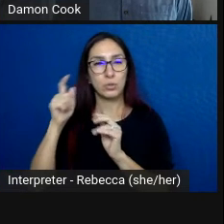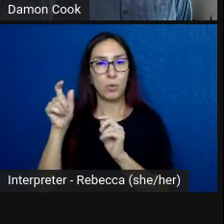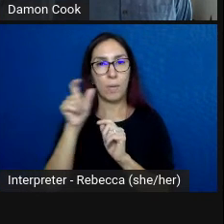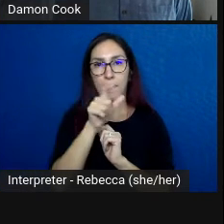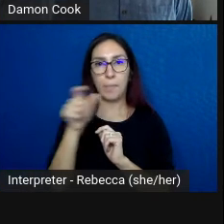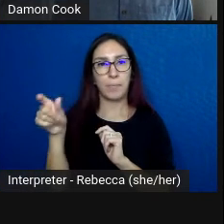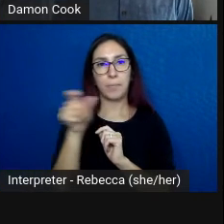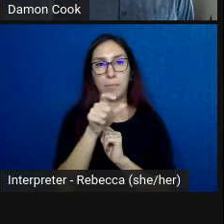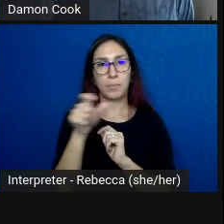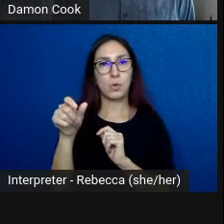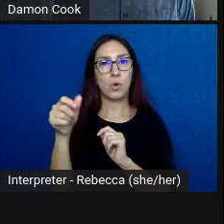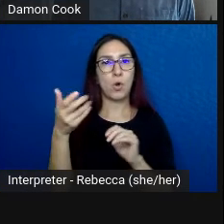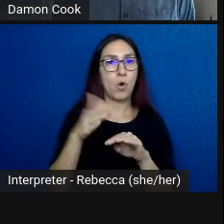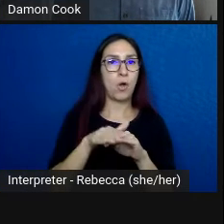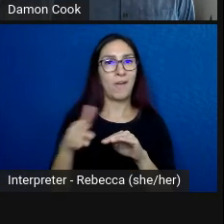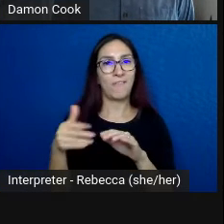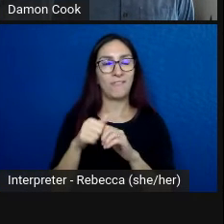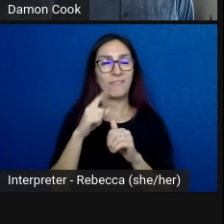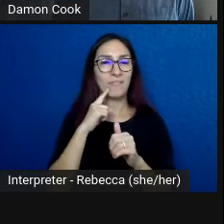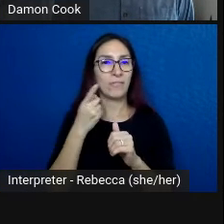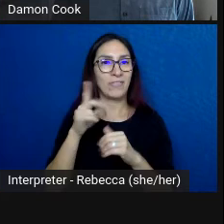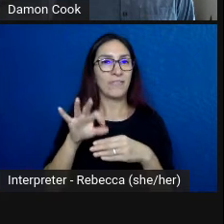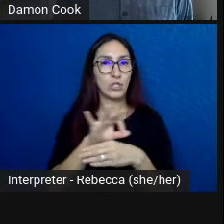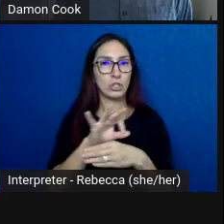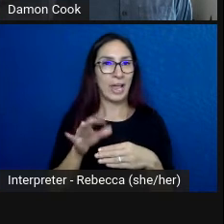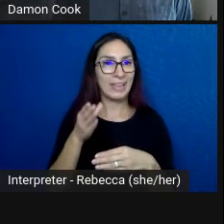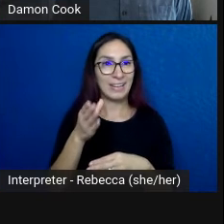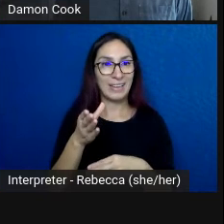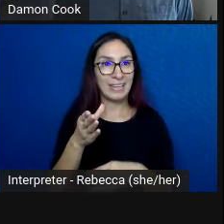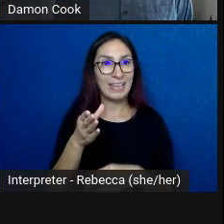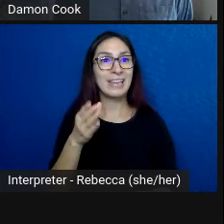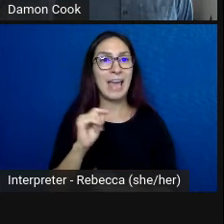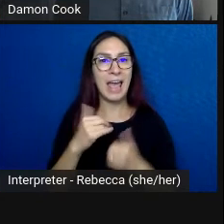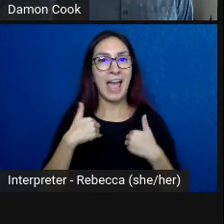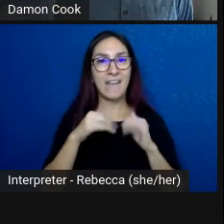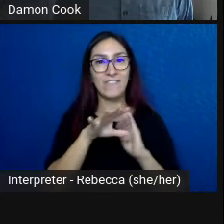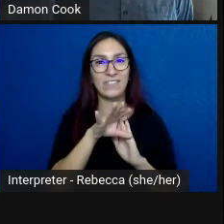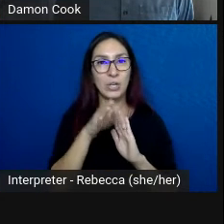I have a video here demonstrating in the Frost theme